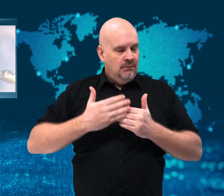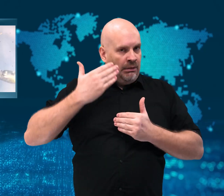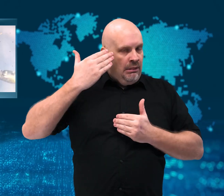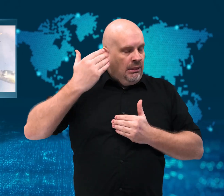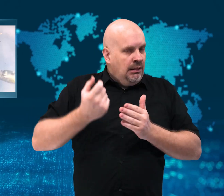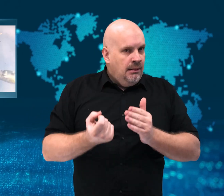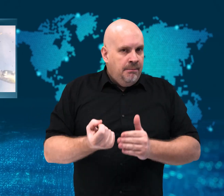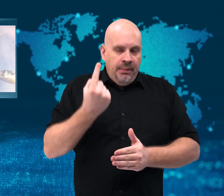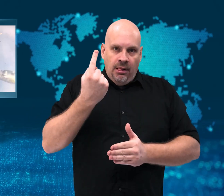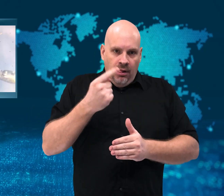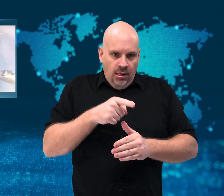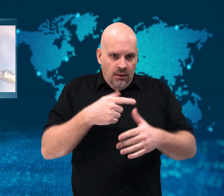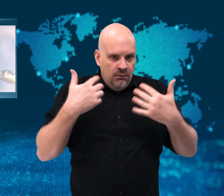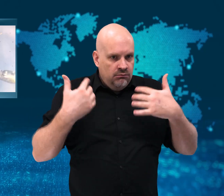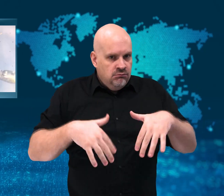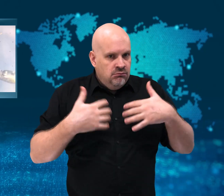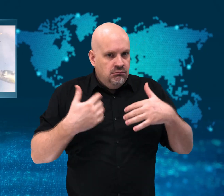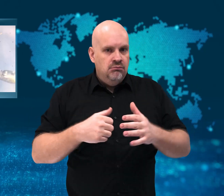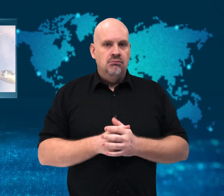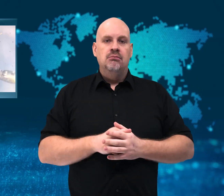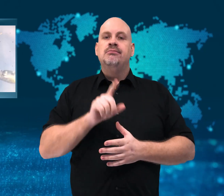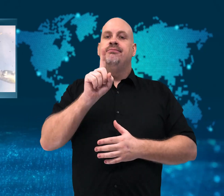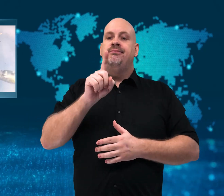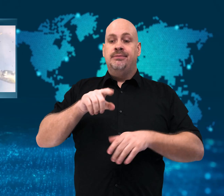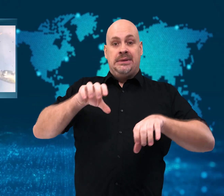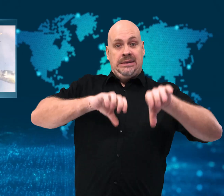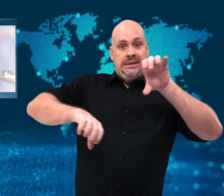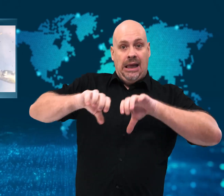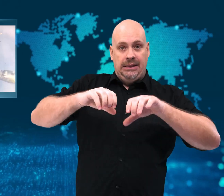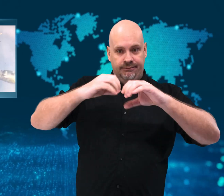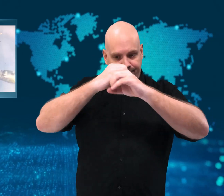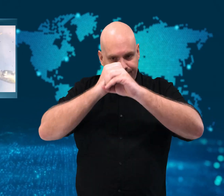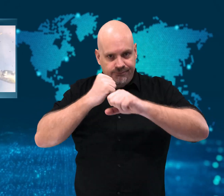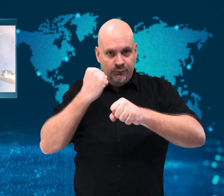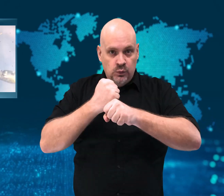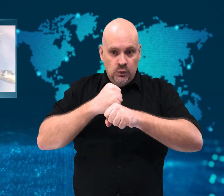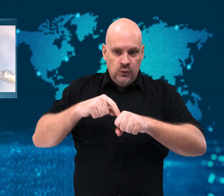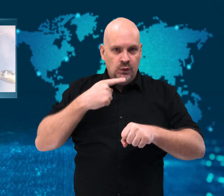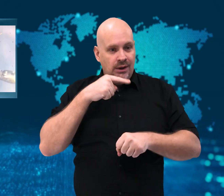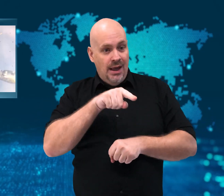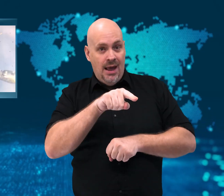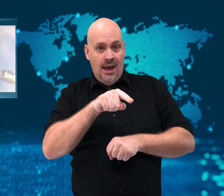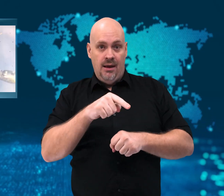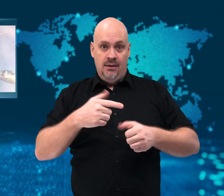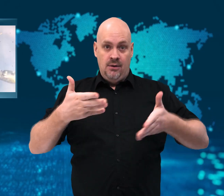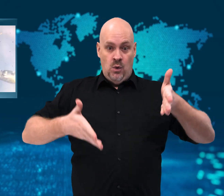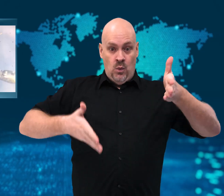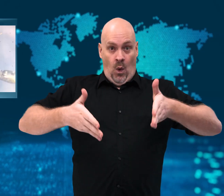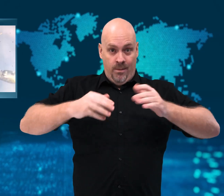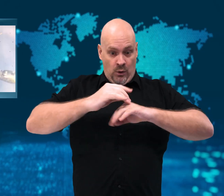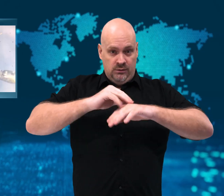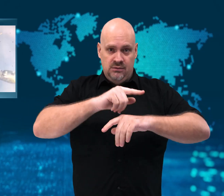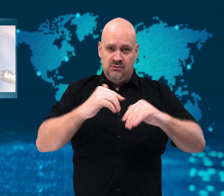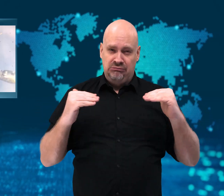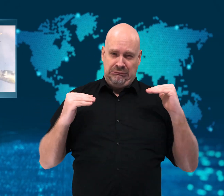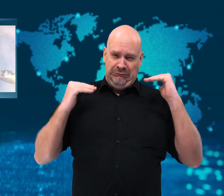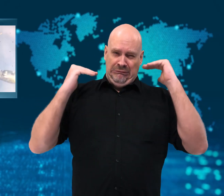and happens in rare situations. Despite this discovery,